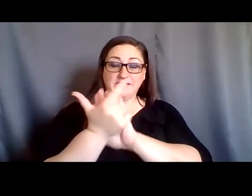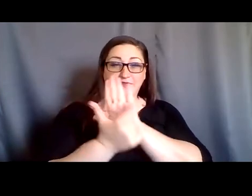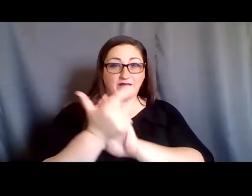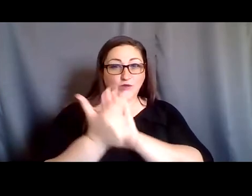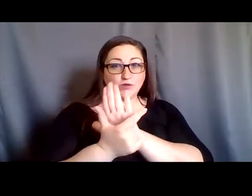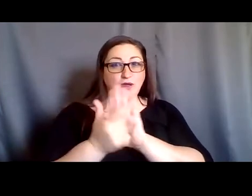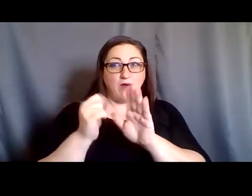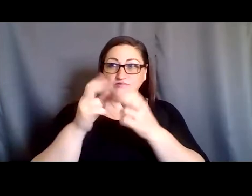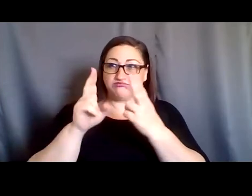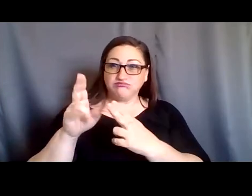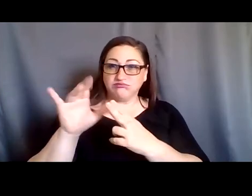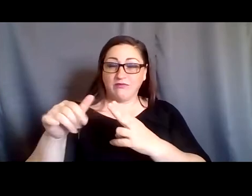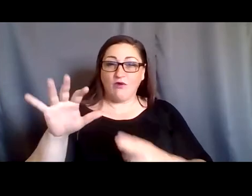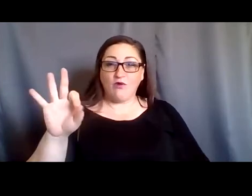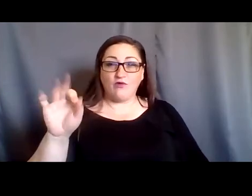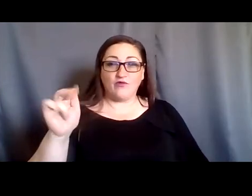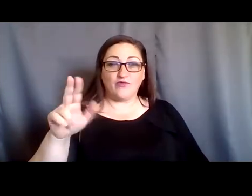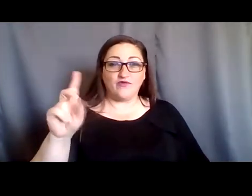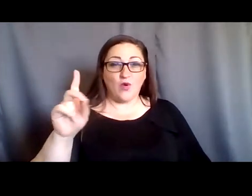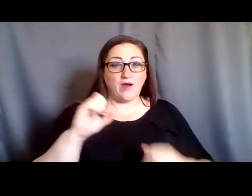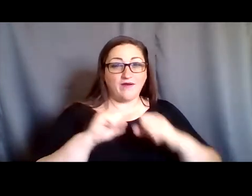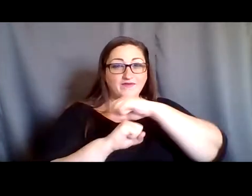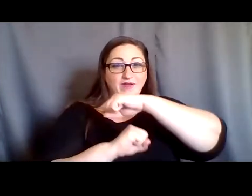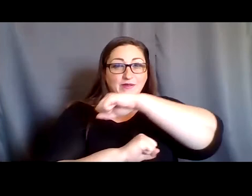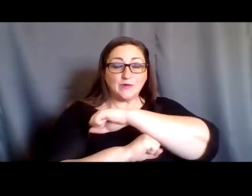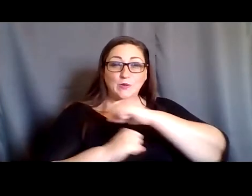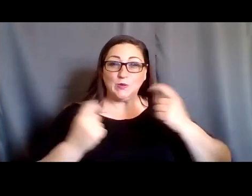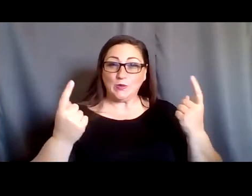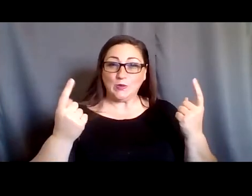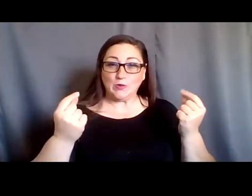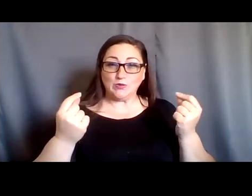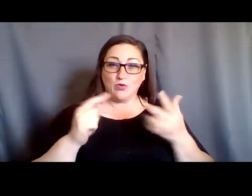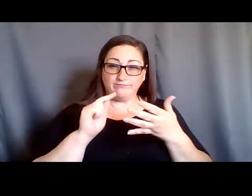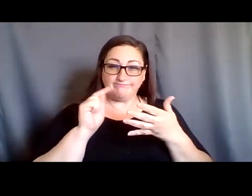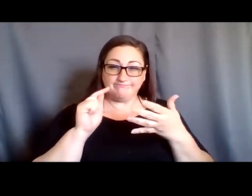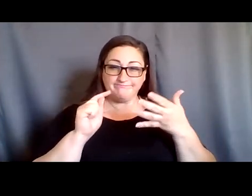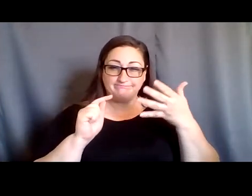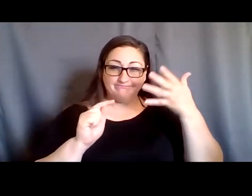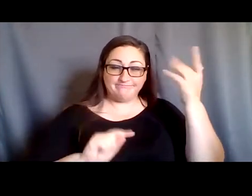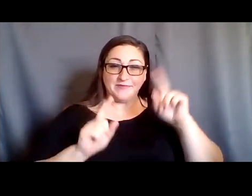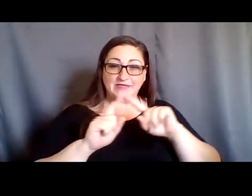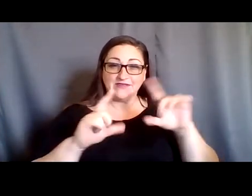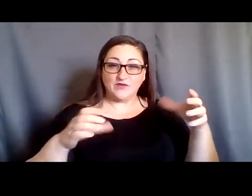Ford Foundation is hosting a series of conversations dedicated to celebrating disabled leadership,